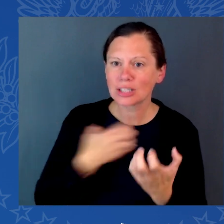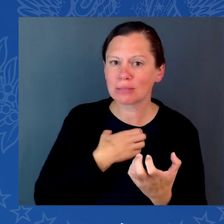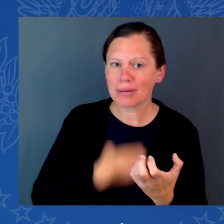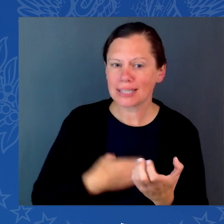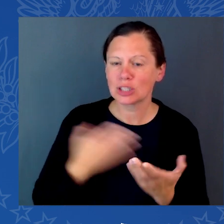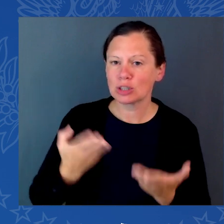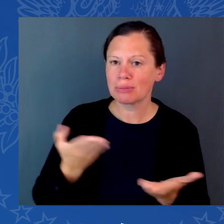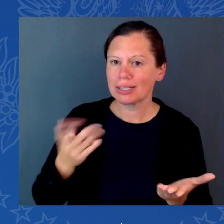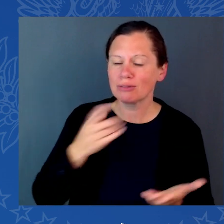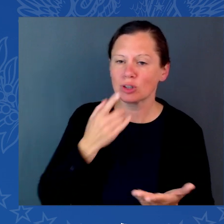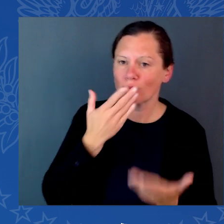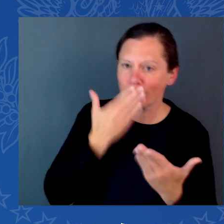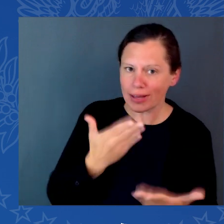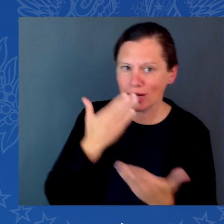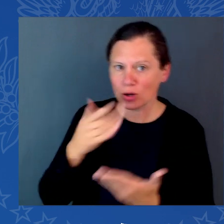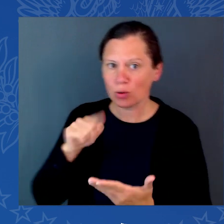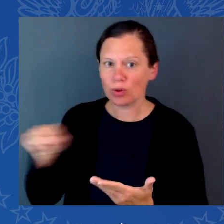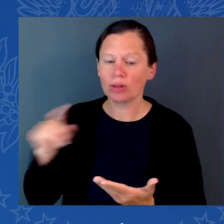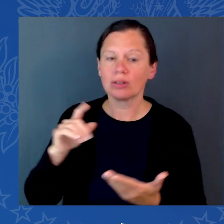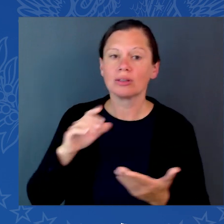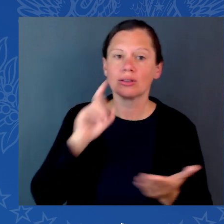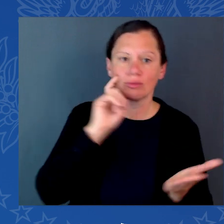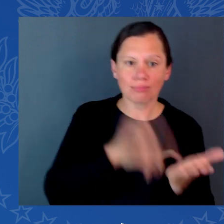for the development of human civilization.